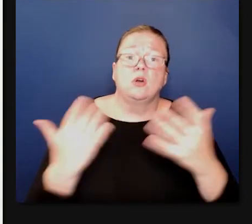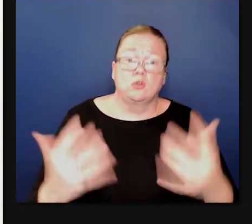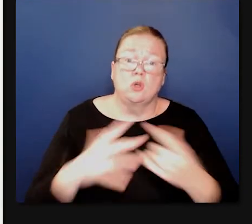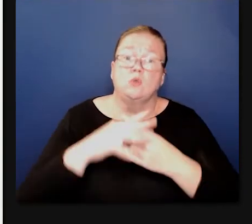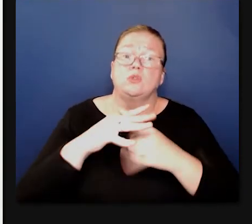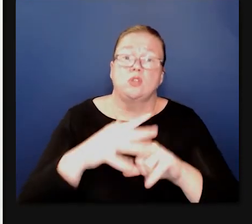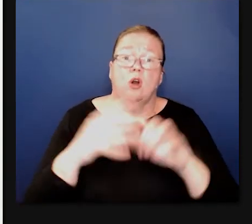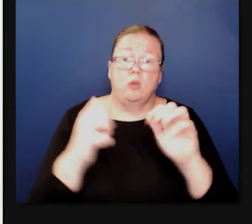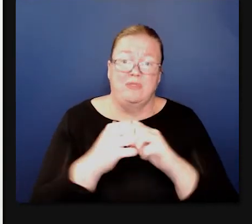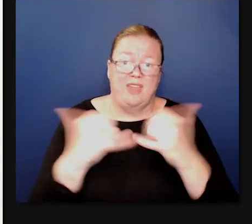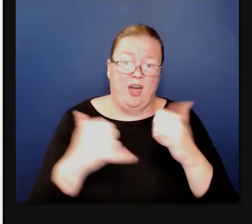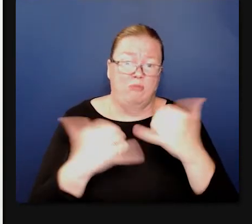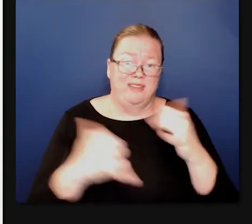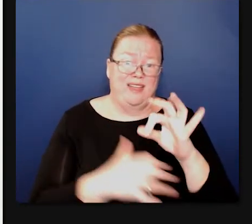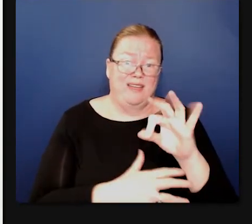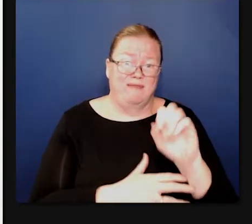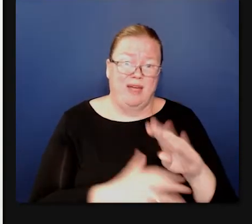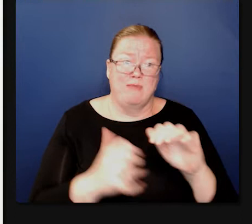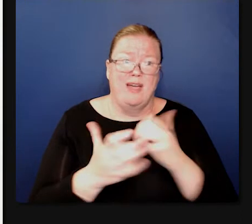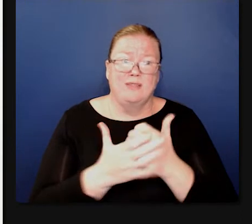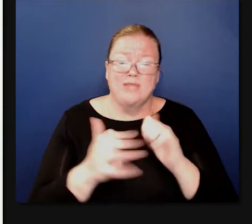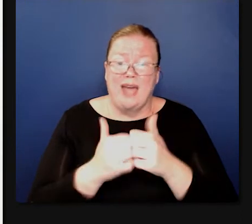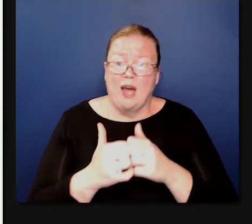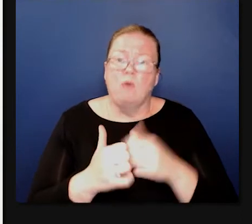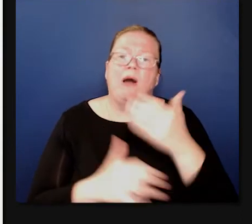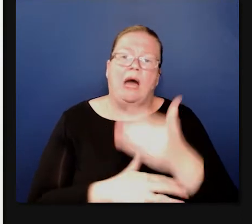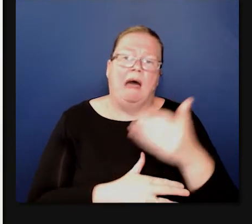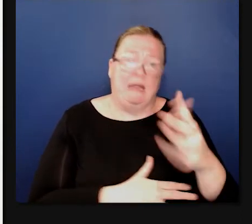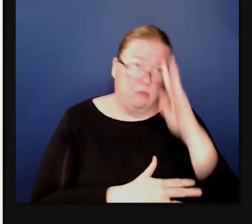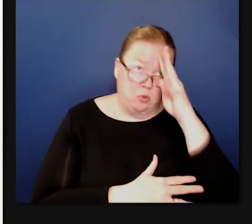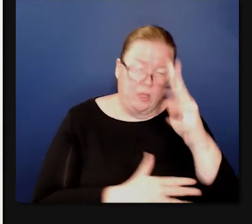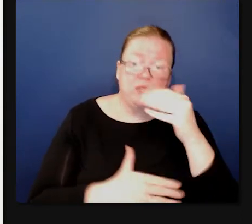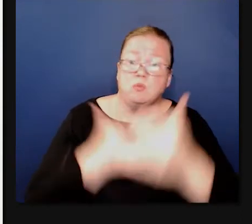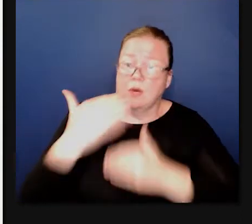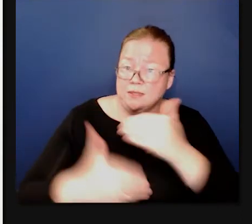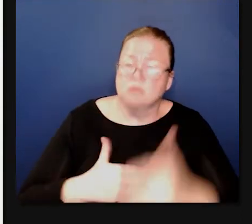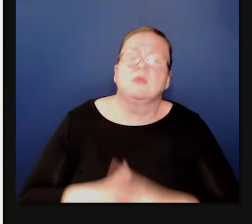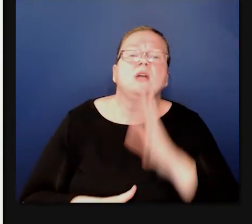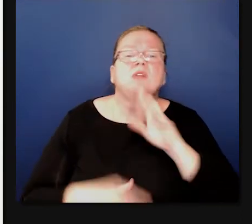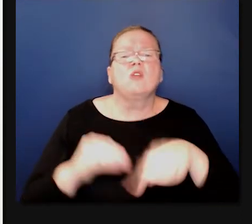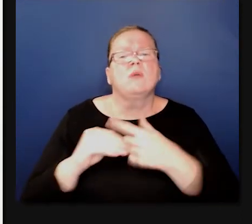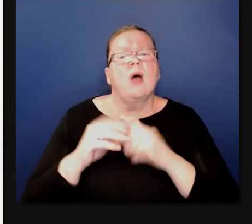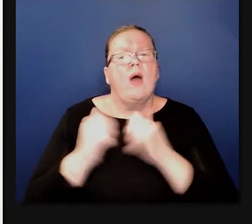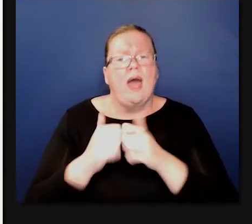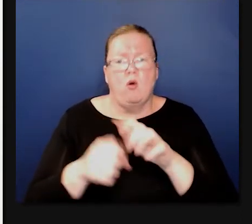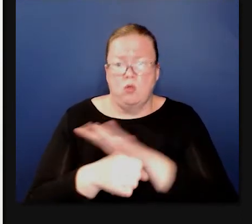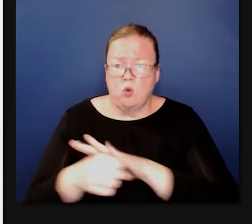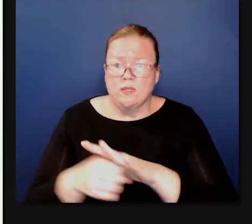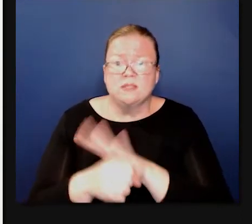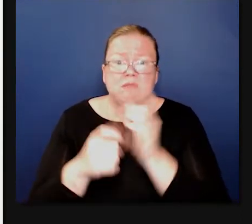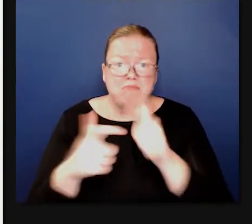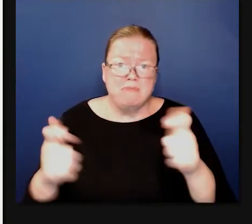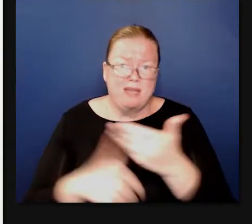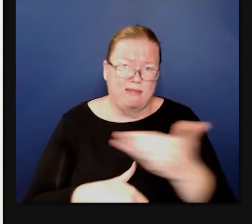So starting off with how PlayFab helps you, this is the item creation process. So we talked about how localization is a big thing.